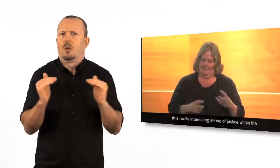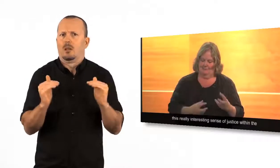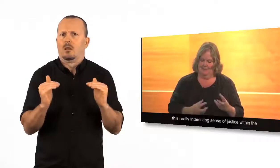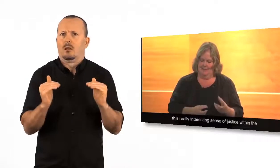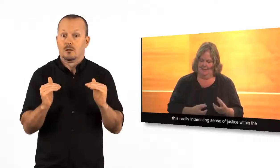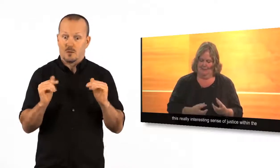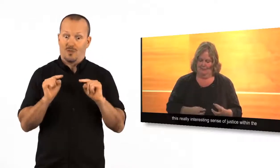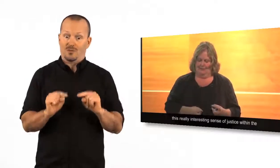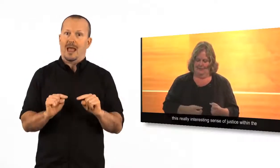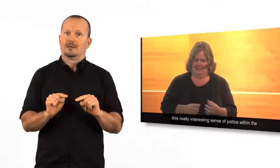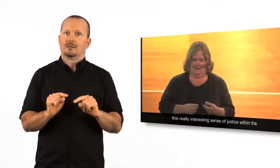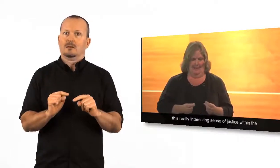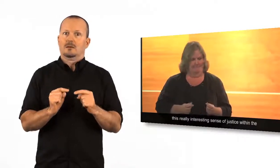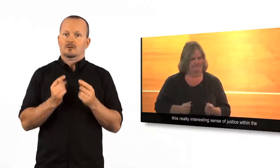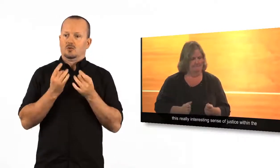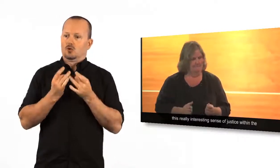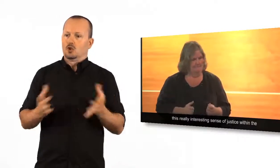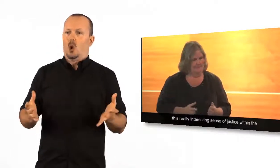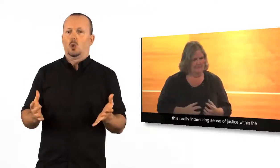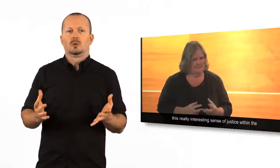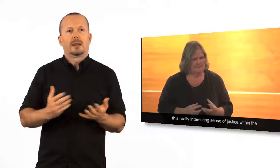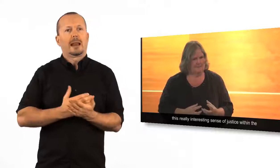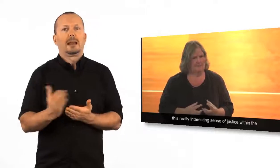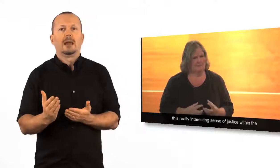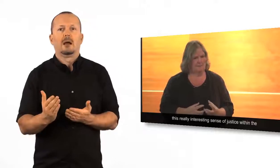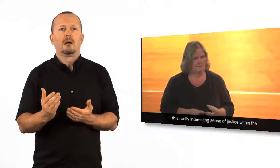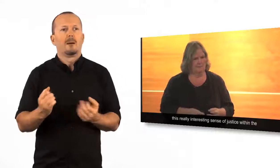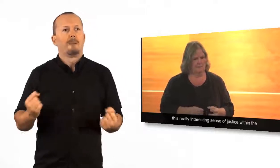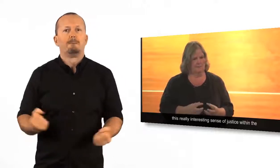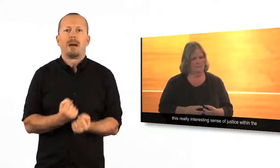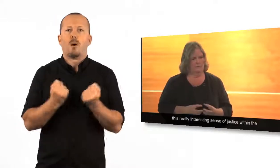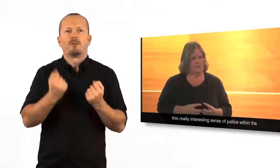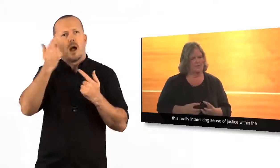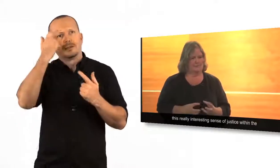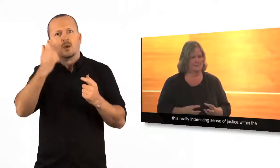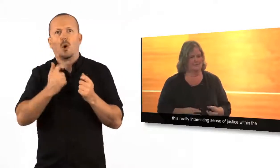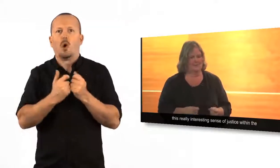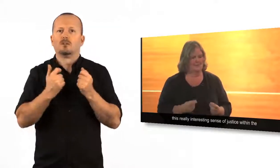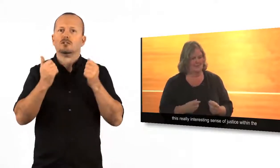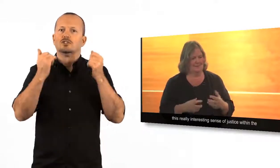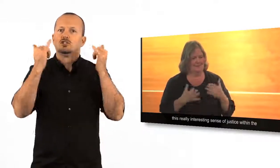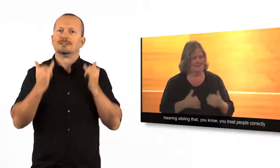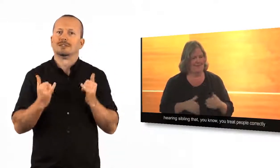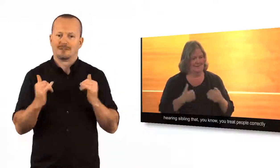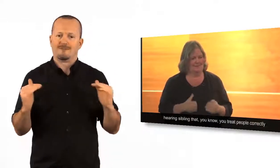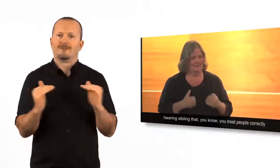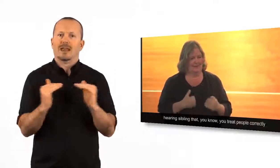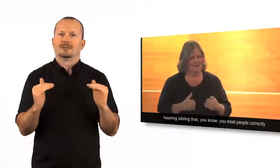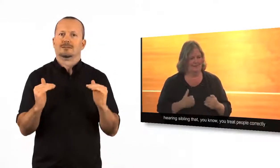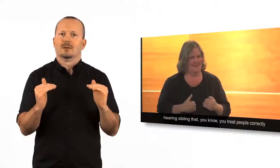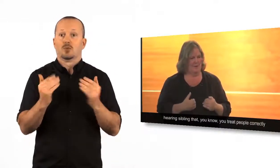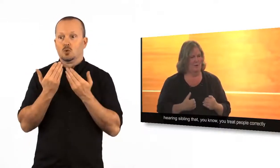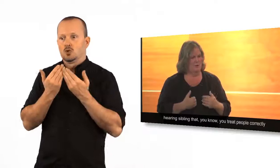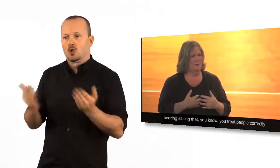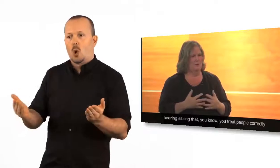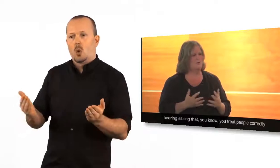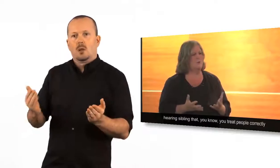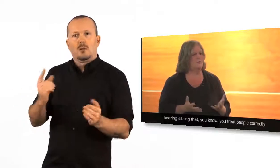up this really interesting sense of justice within the hearing sibling that you know treat